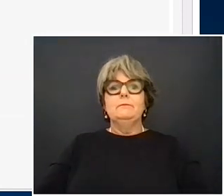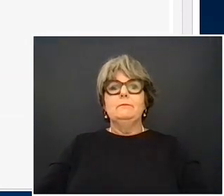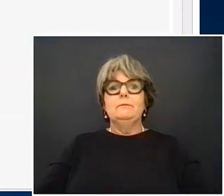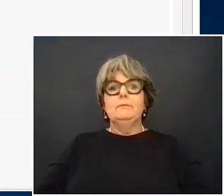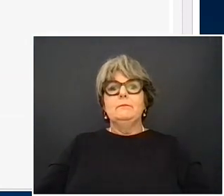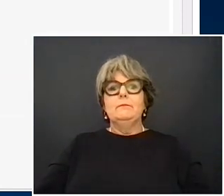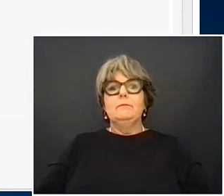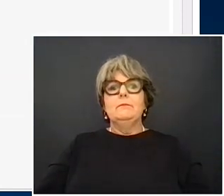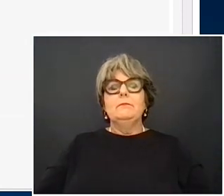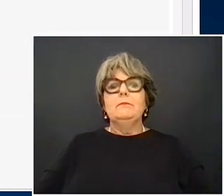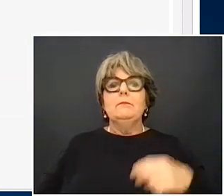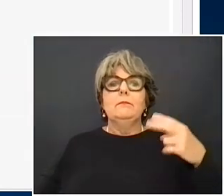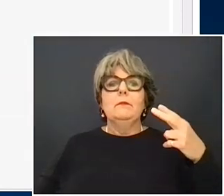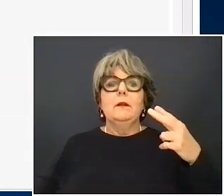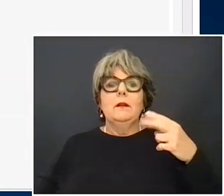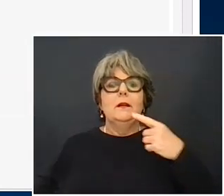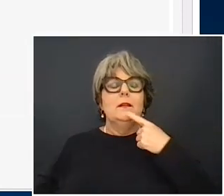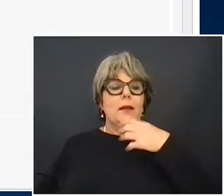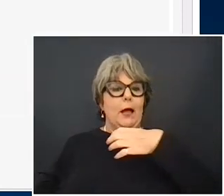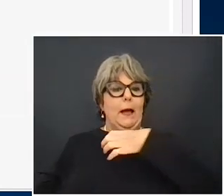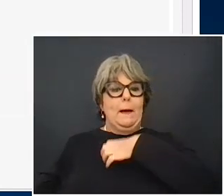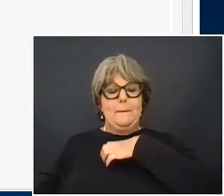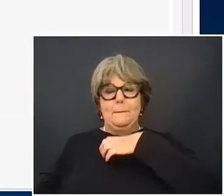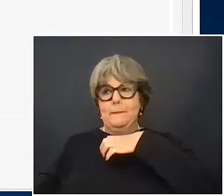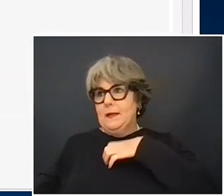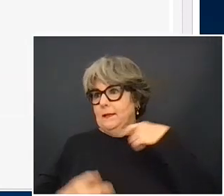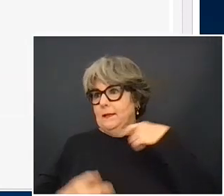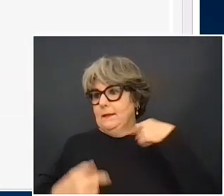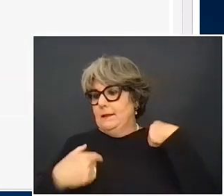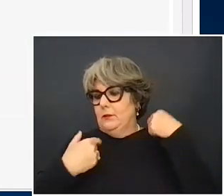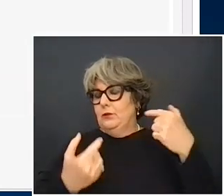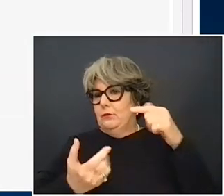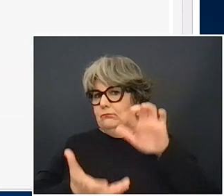complaints that you have- that you have received and when we say otherwise